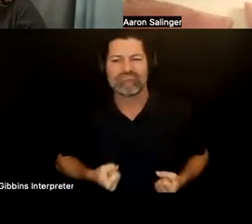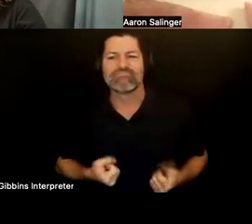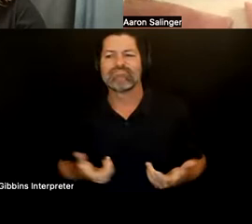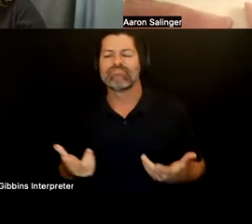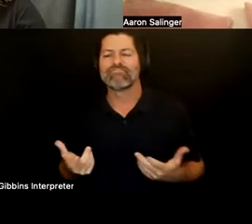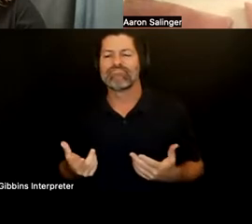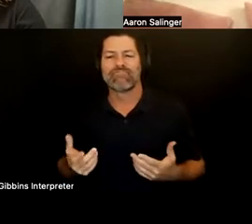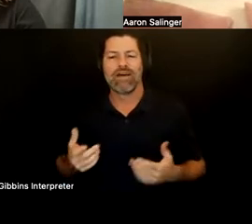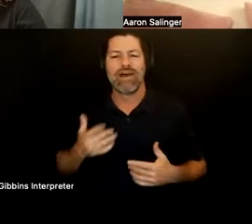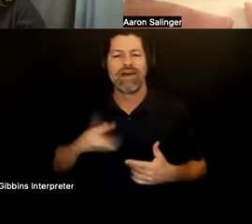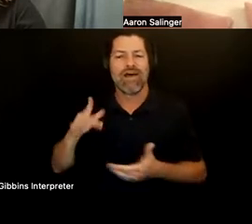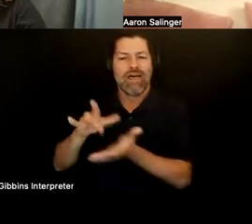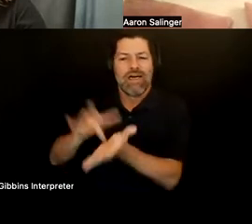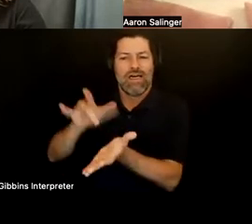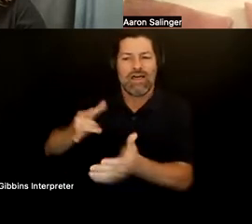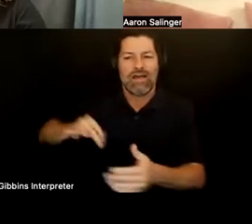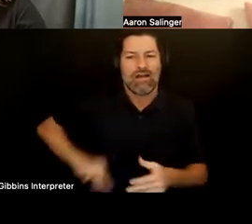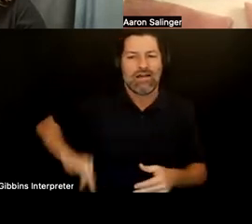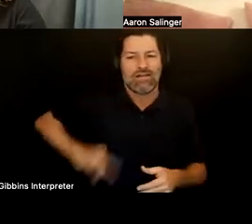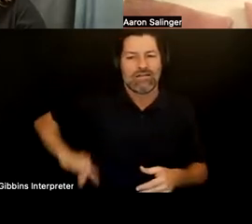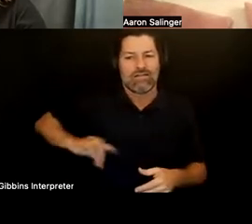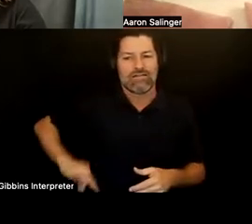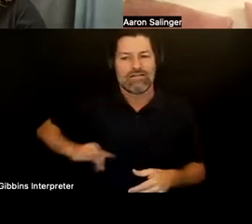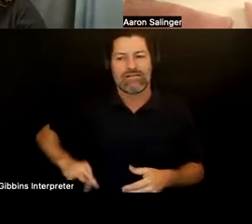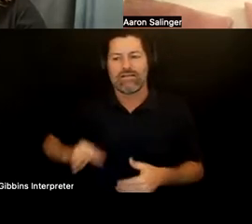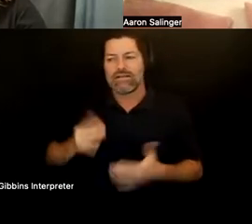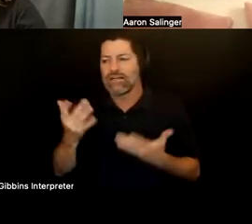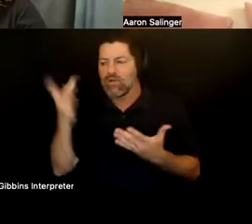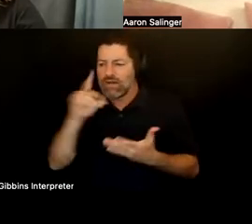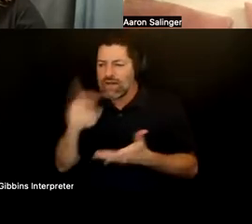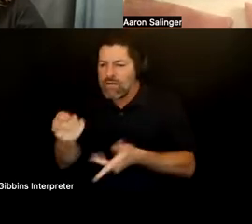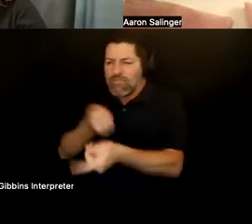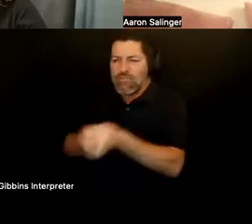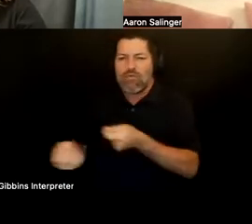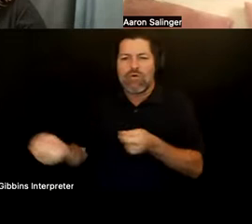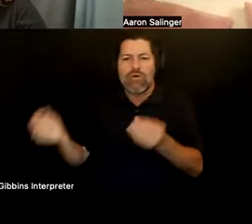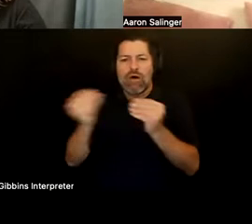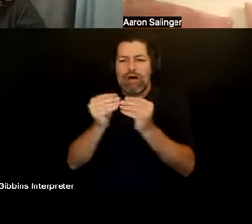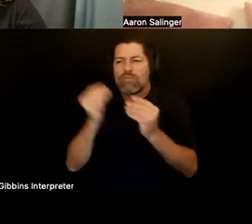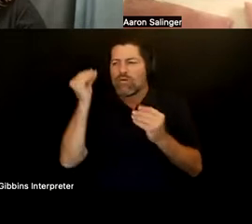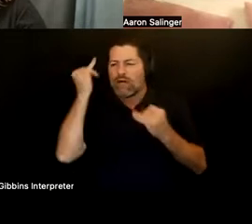instead of ways of provoking additional thought and learning.